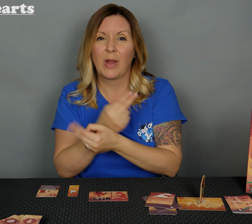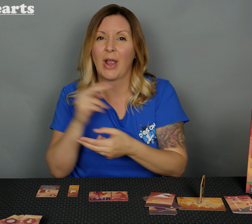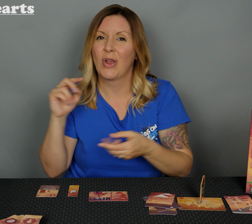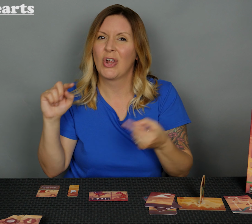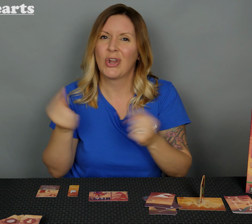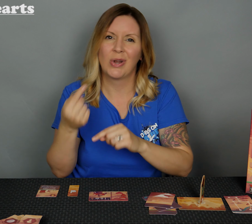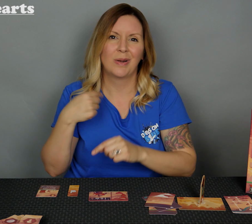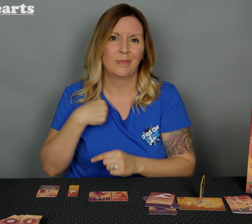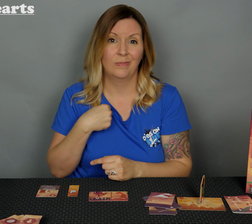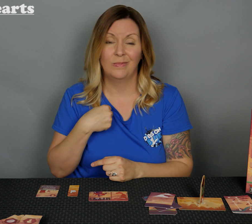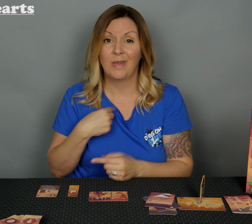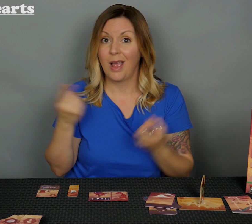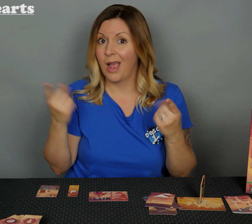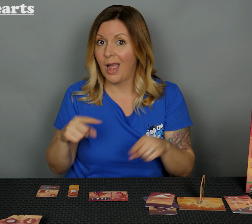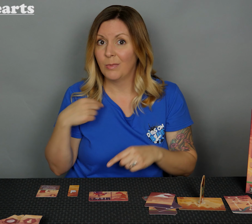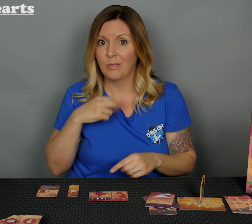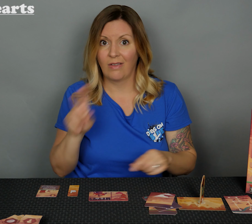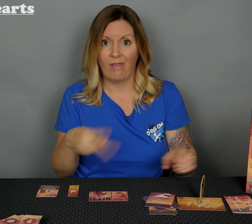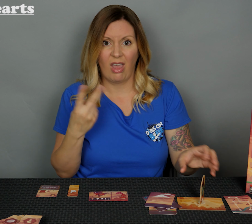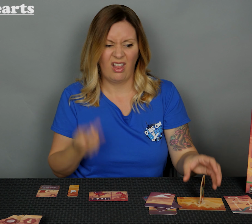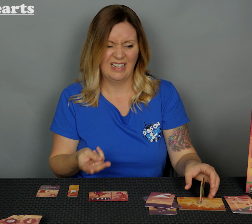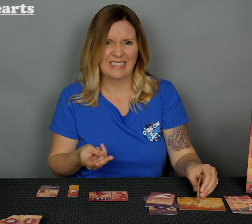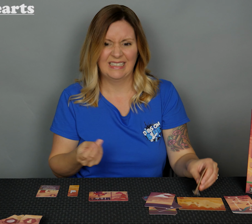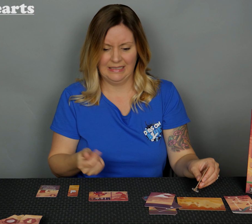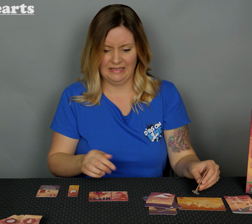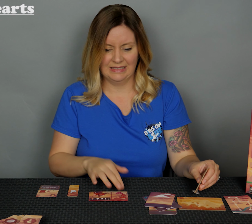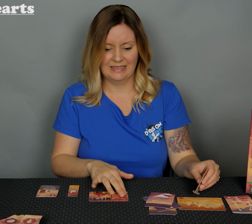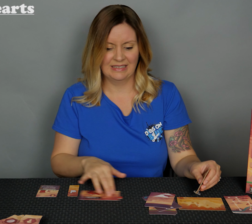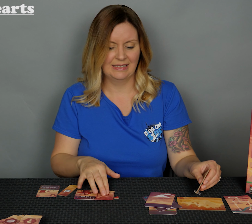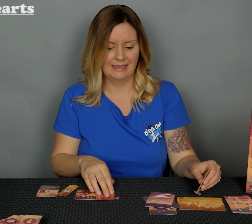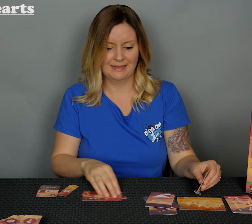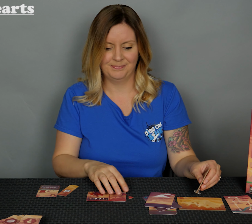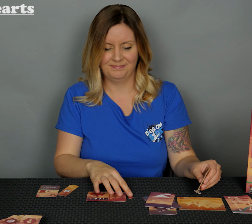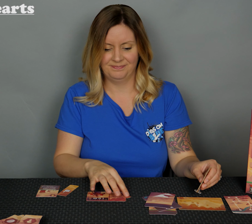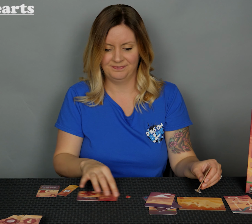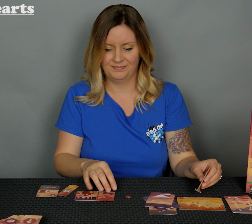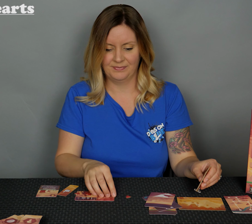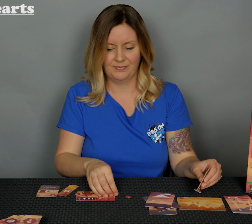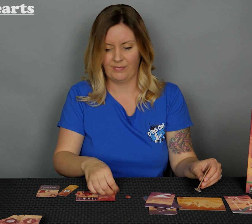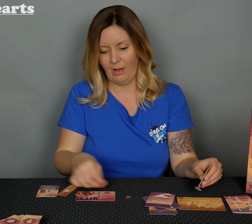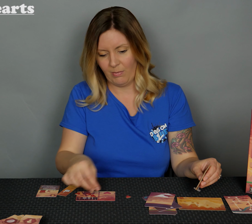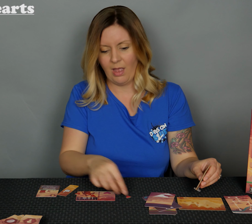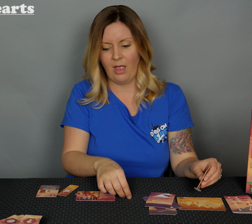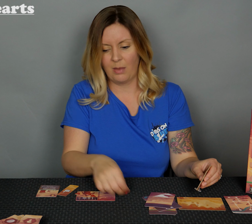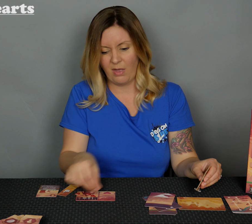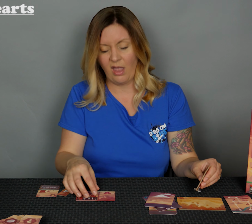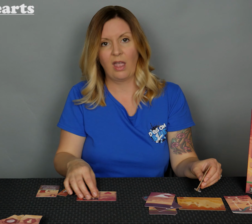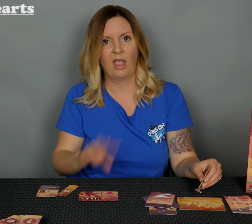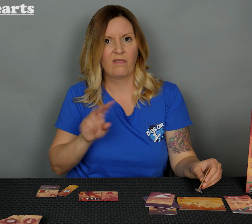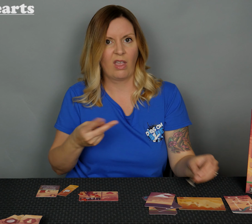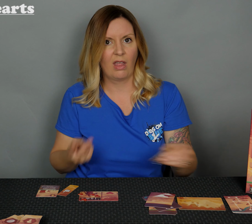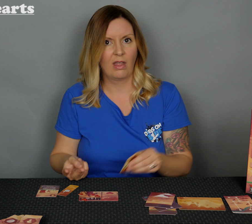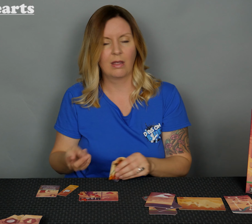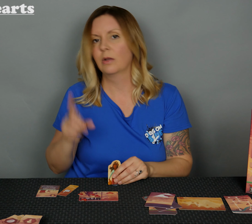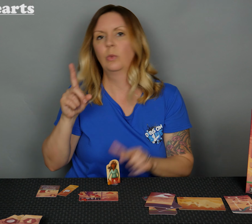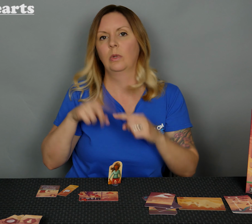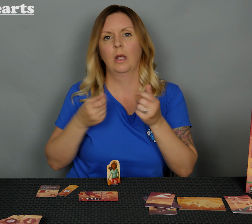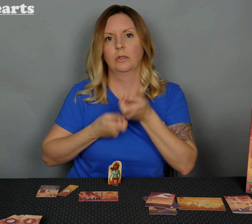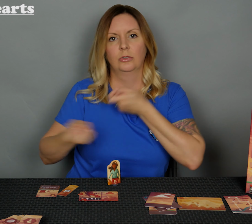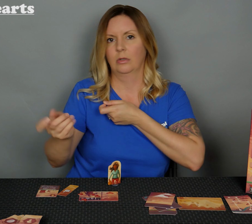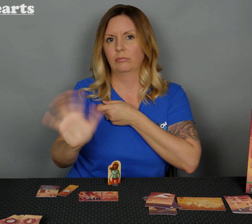If the rabbit injures you and causes you to “fall,” you’re not allowed to do an